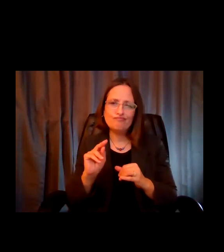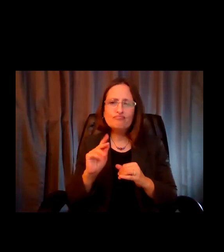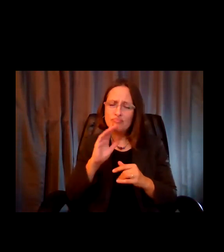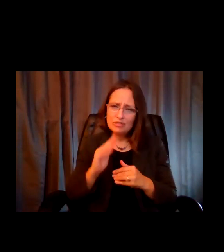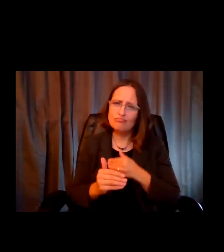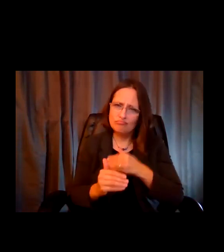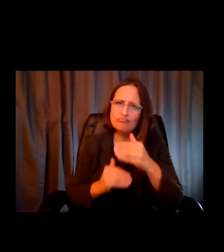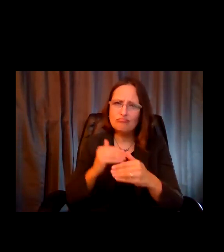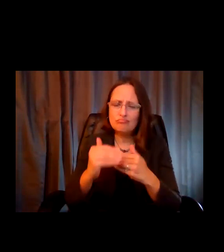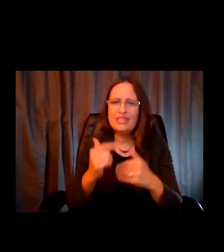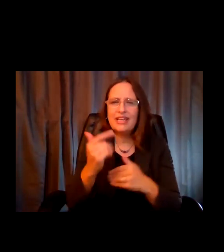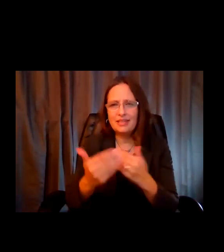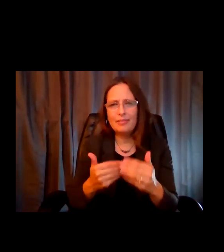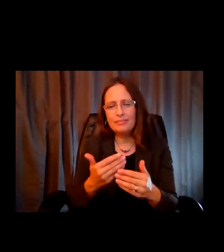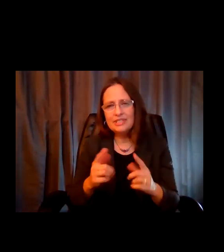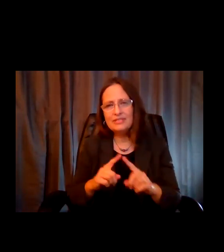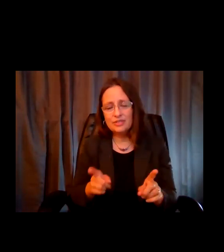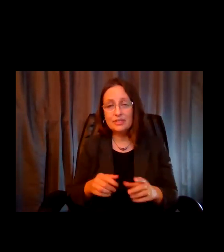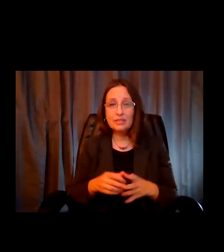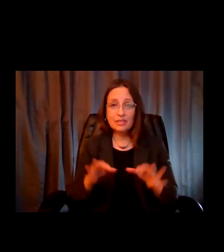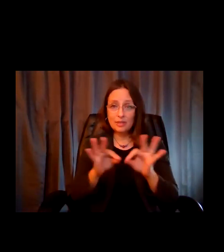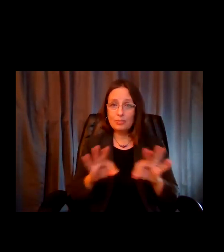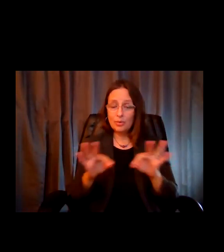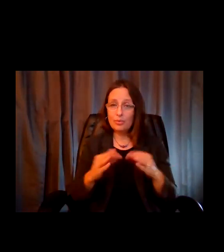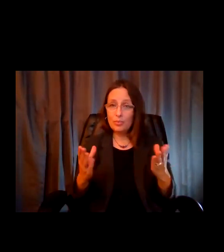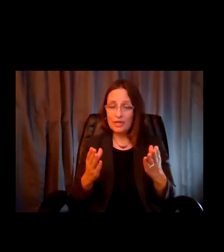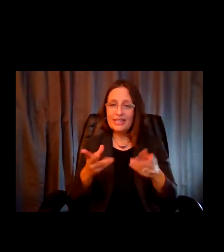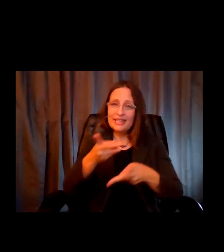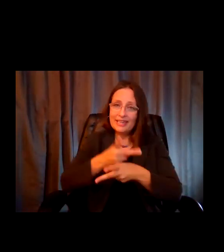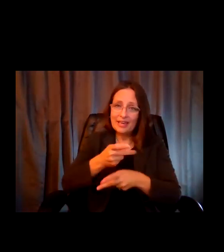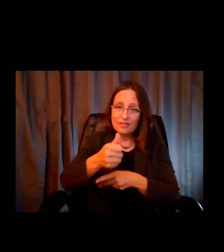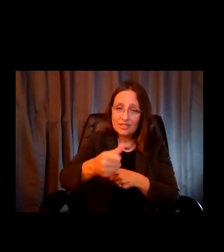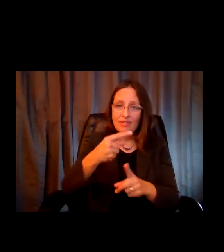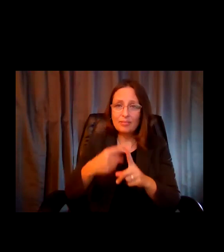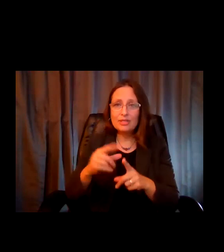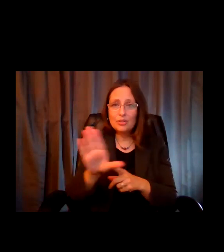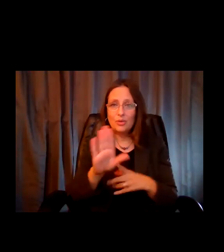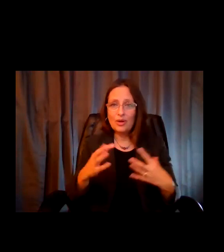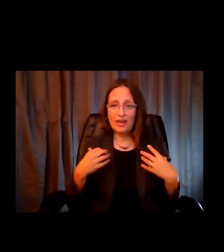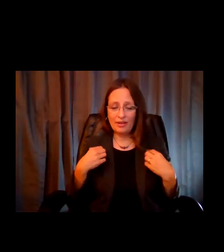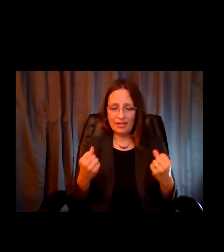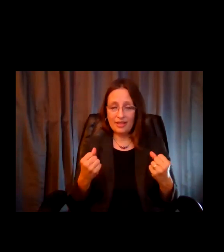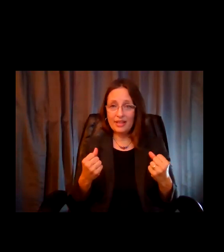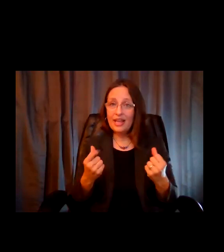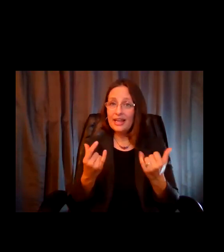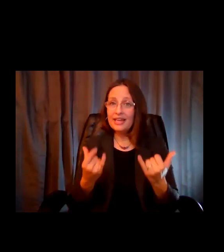will help you see the person you're communicating with better. In nonCOVID-19 time we would